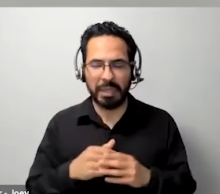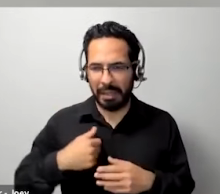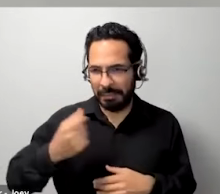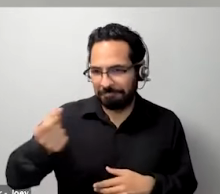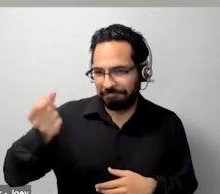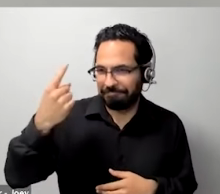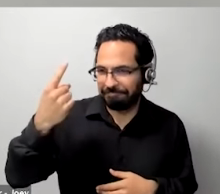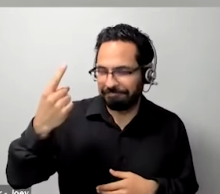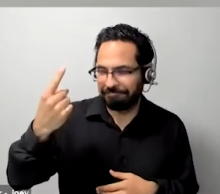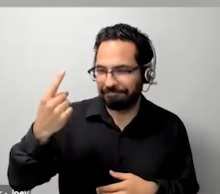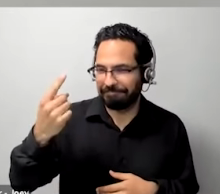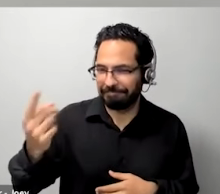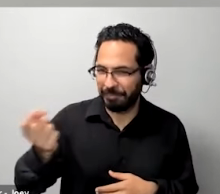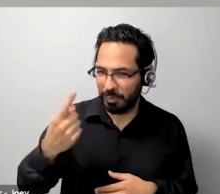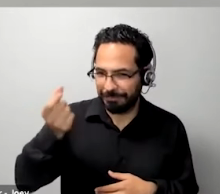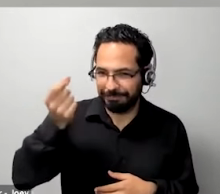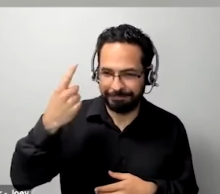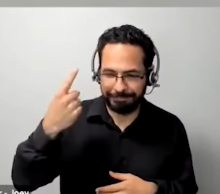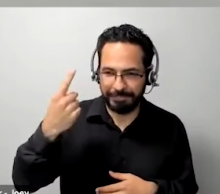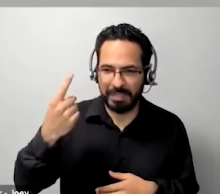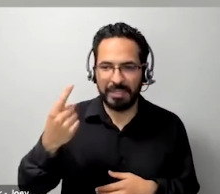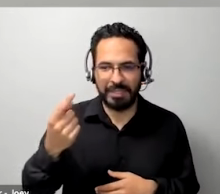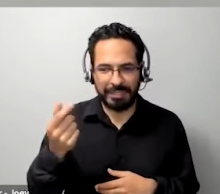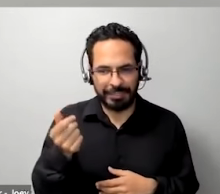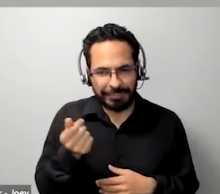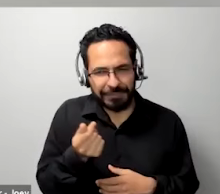there are fewer entry level roles these days.